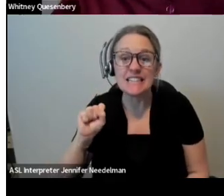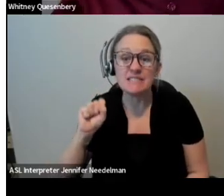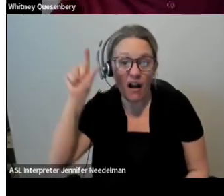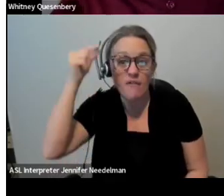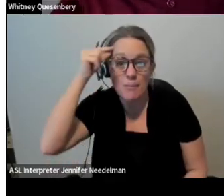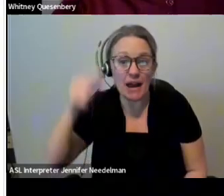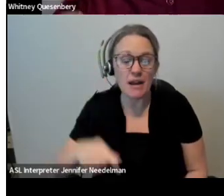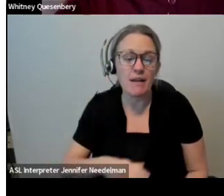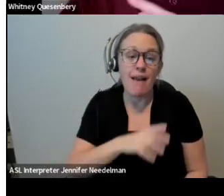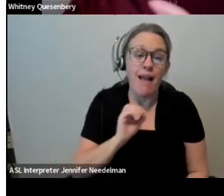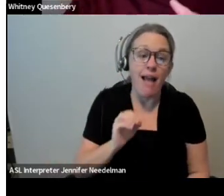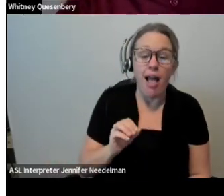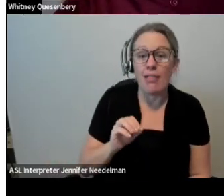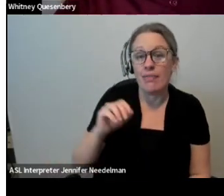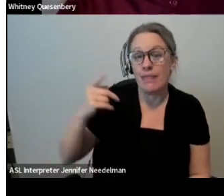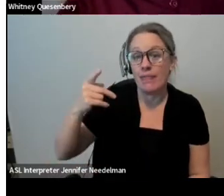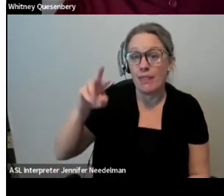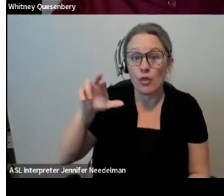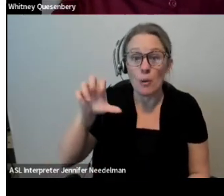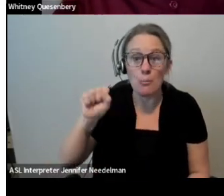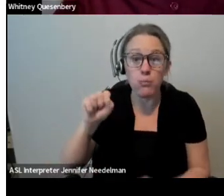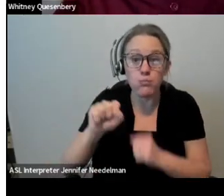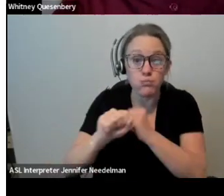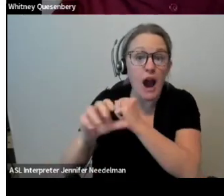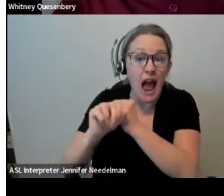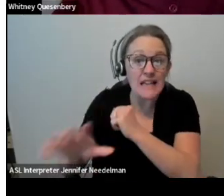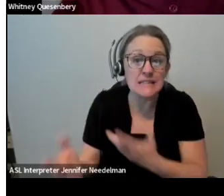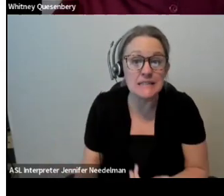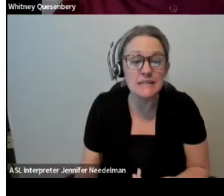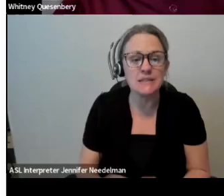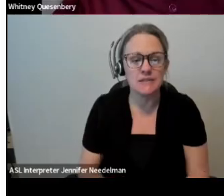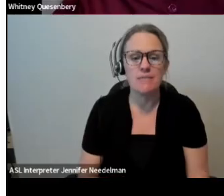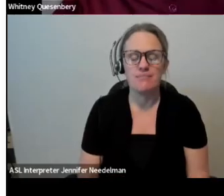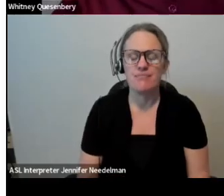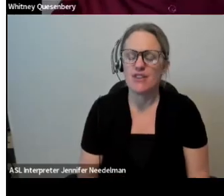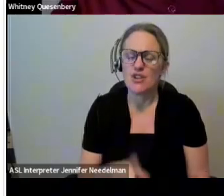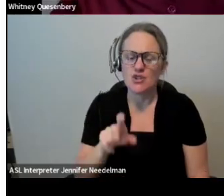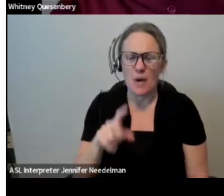So you can think about how each sector, each domain that you're working in gives you different ways